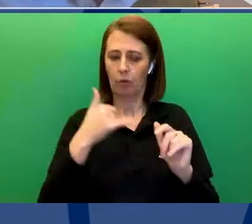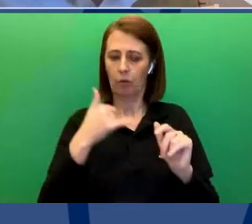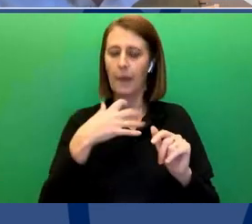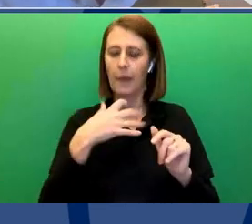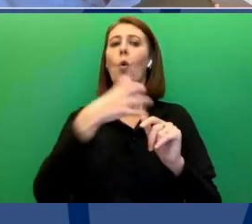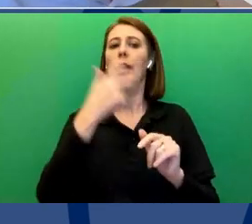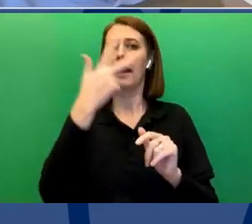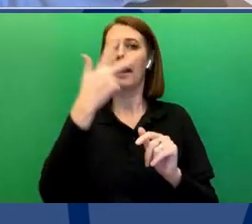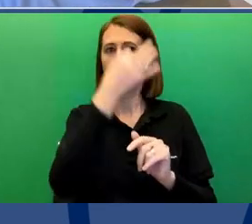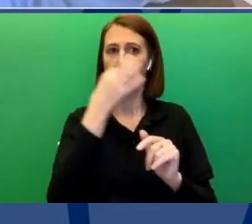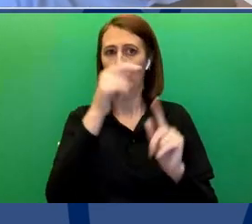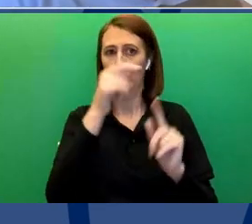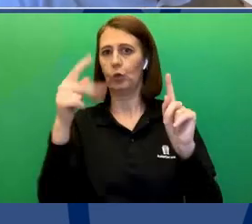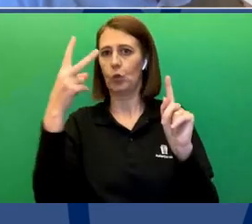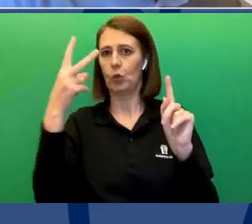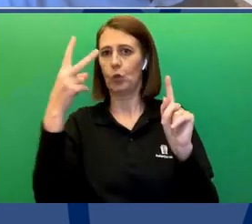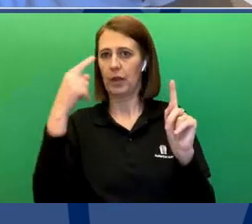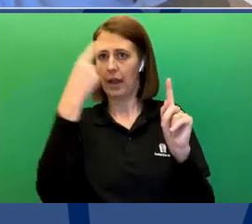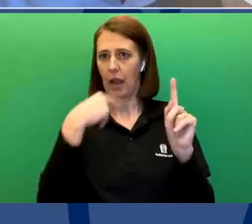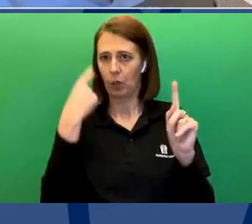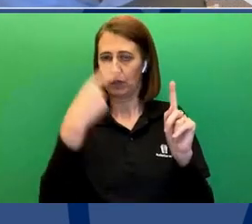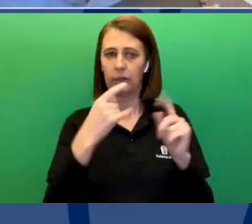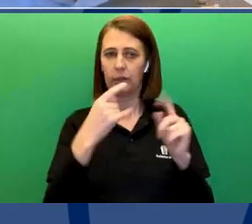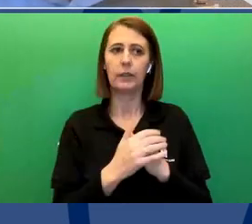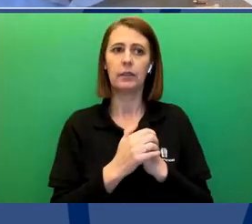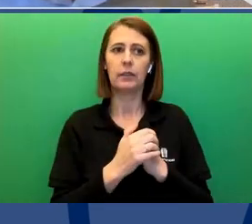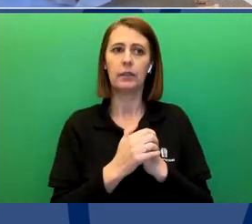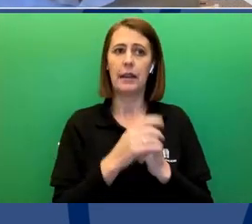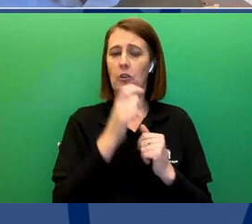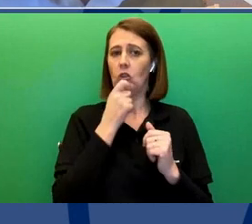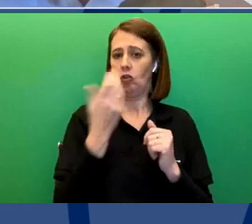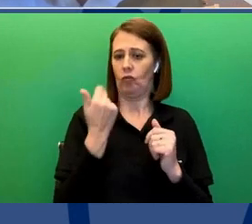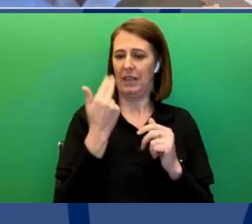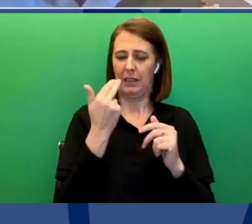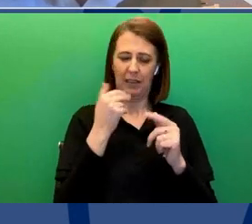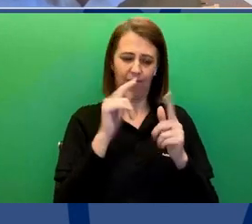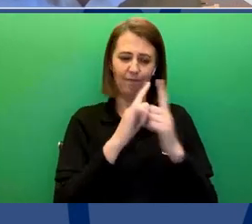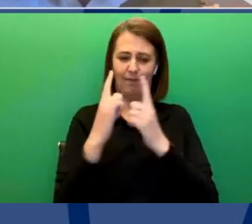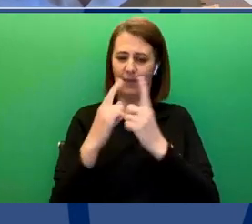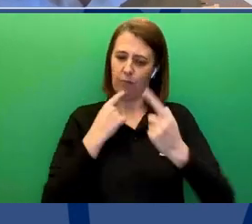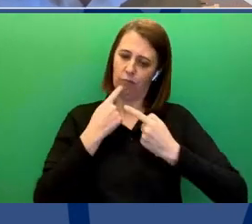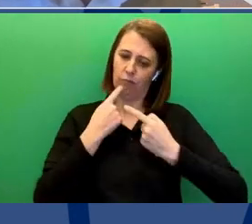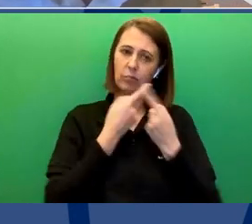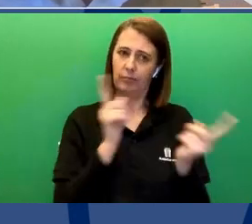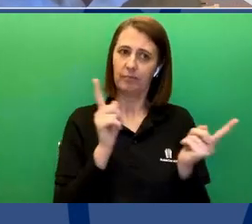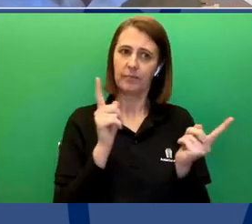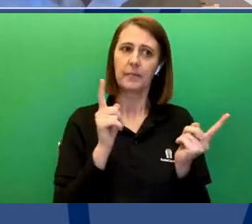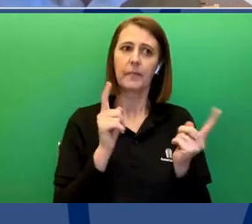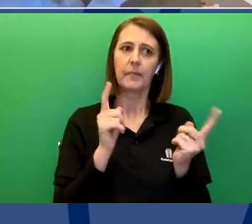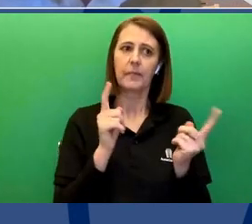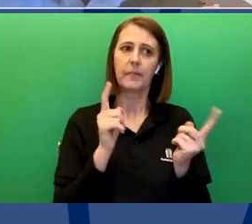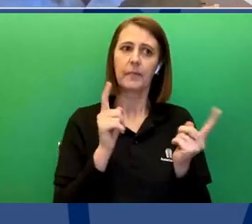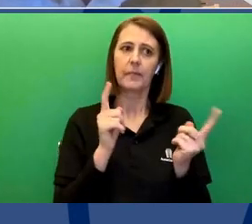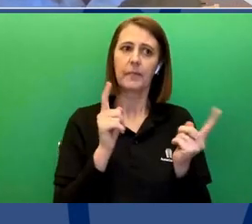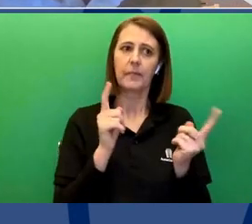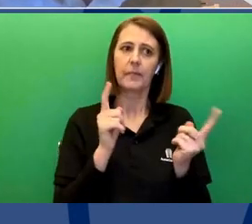20 hours. And I think a recent feature of this announcement is the inclusion of the